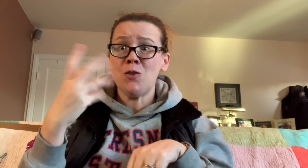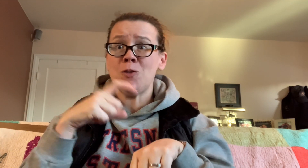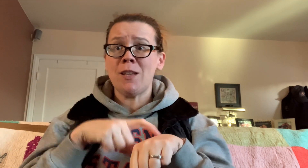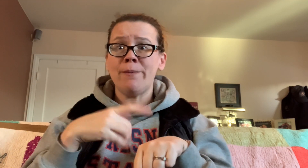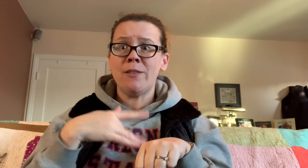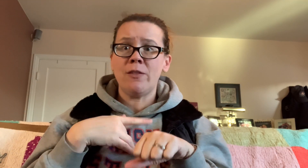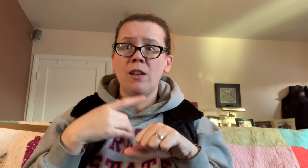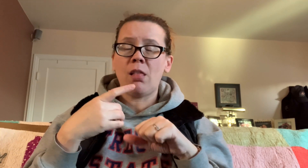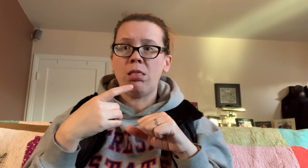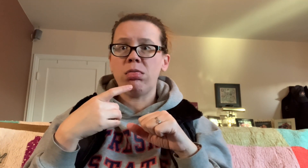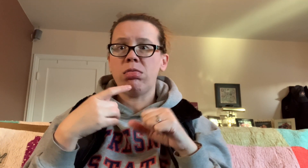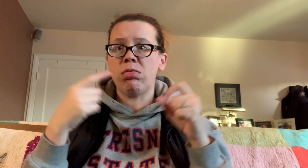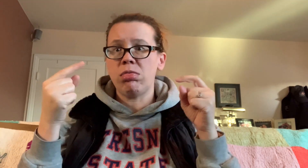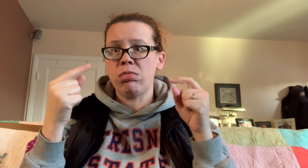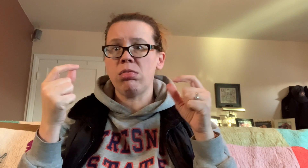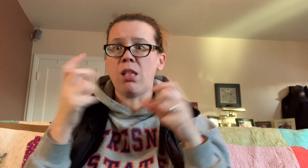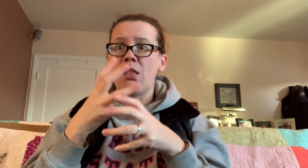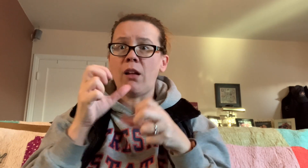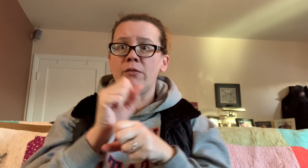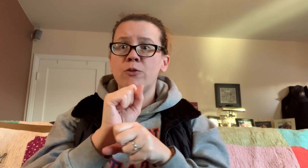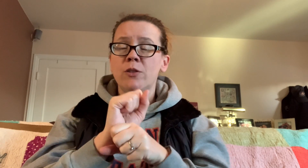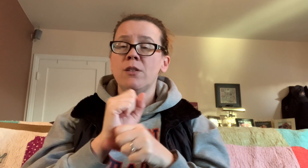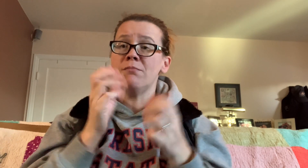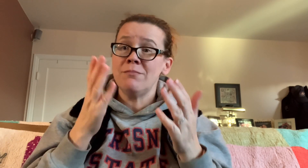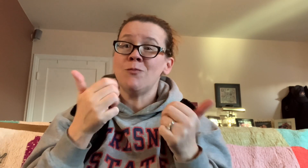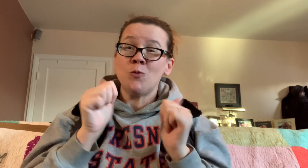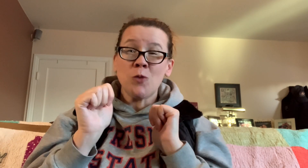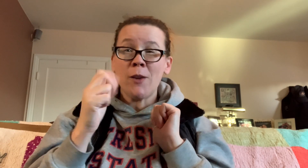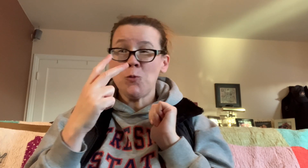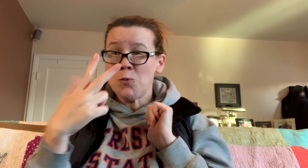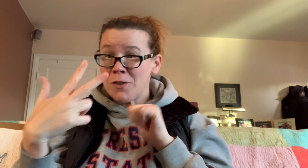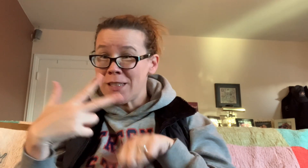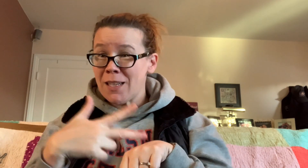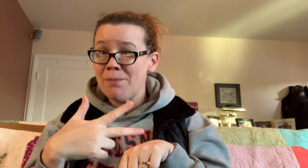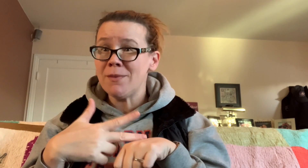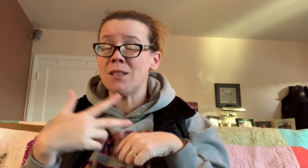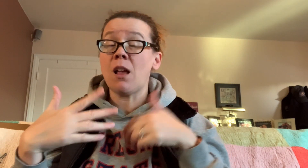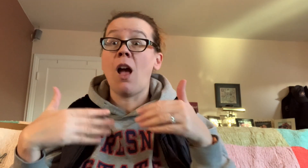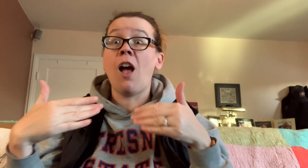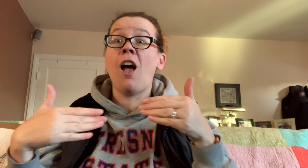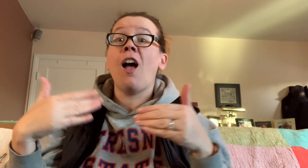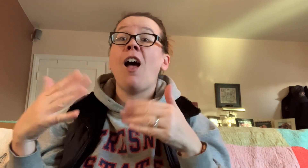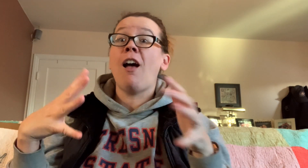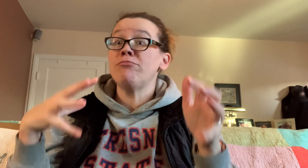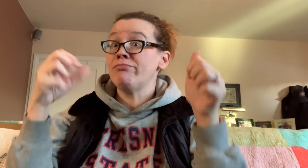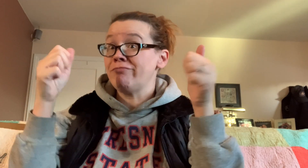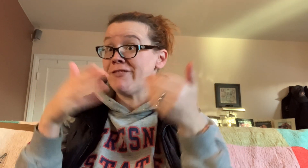So, you know, give yourself two or three times to try to work out, um, the issues and see if